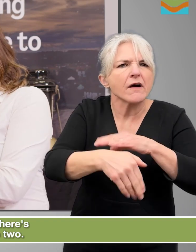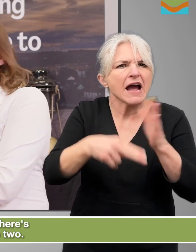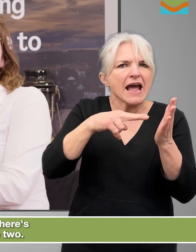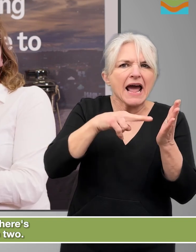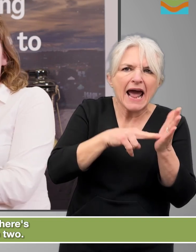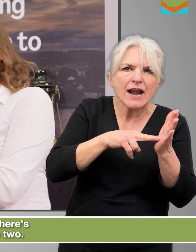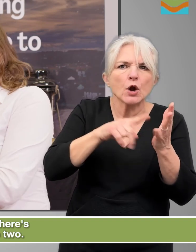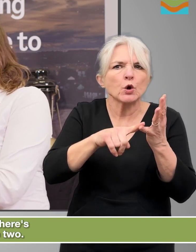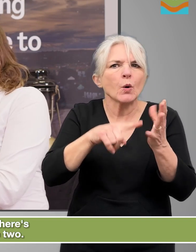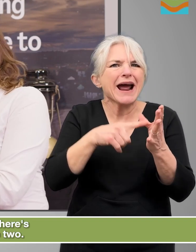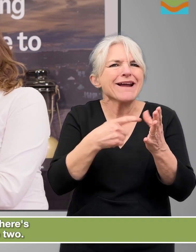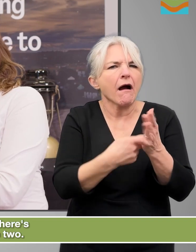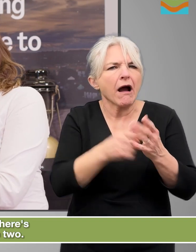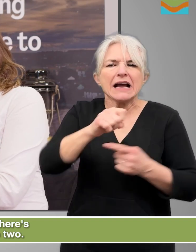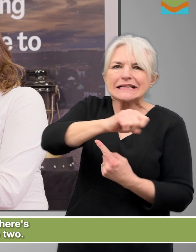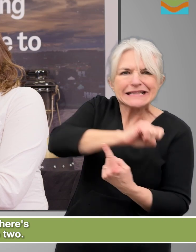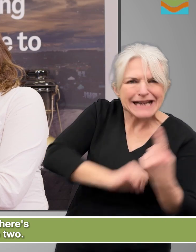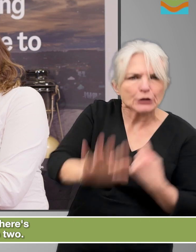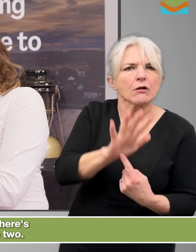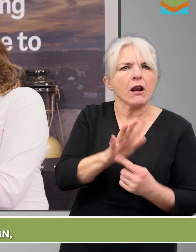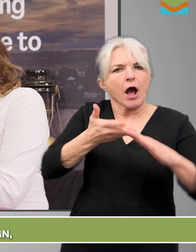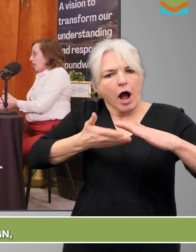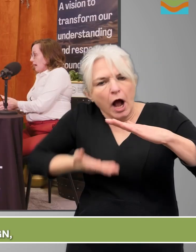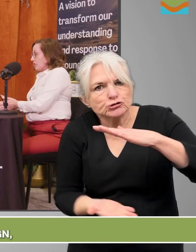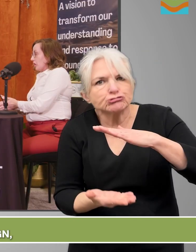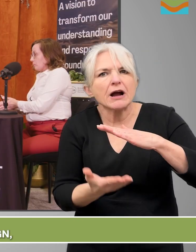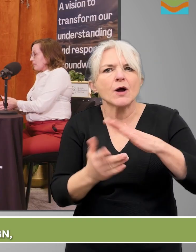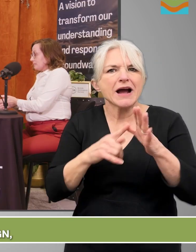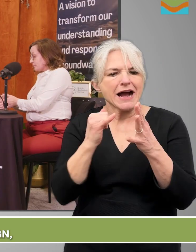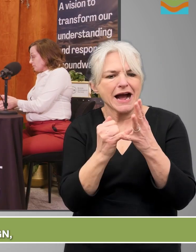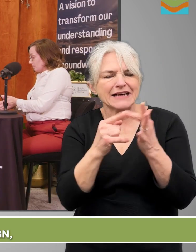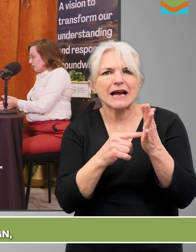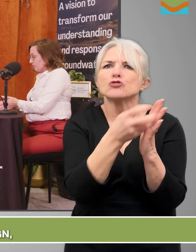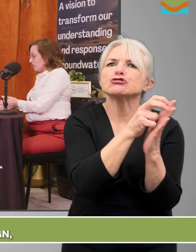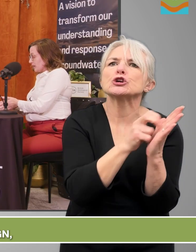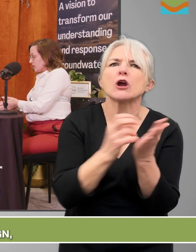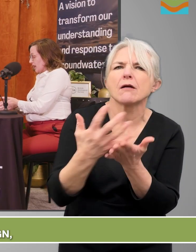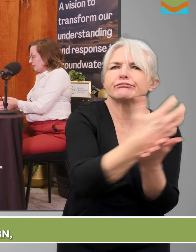This is where they align and there's a lot of synergy between the two. Our outcomes through PGN,